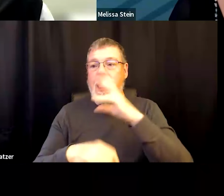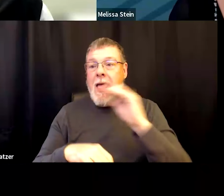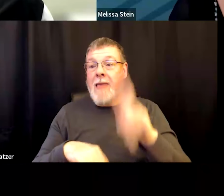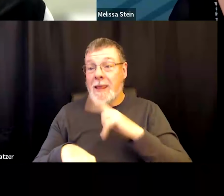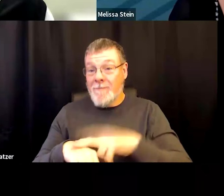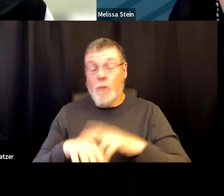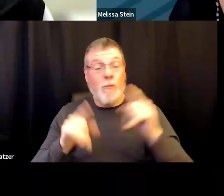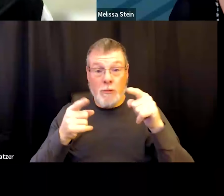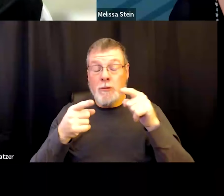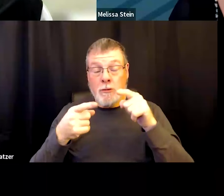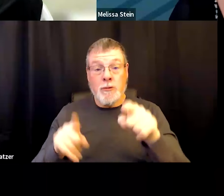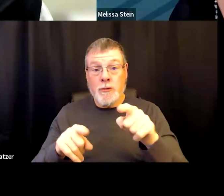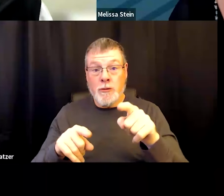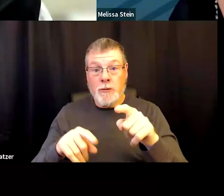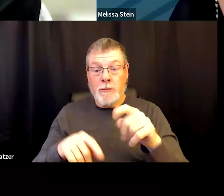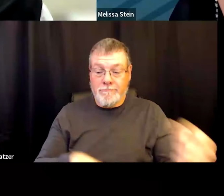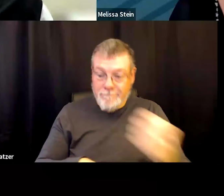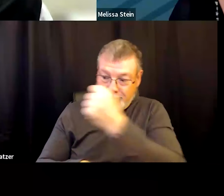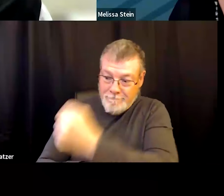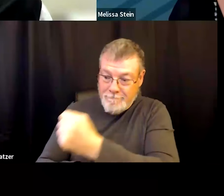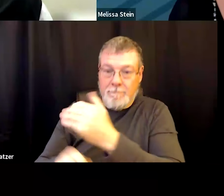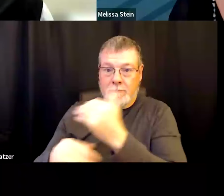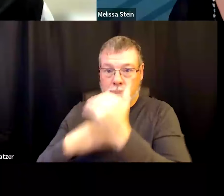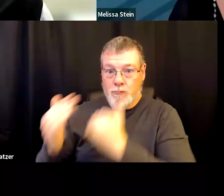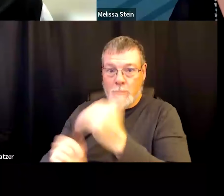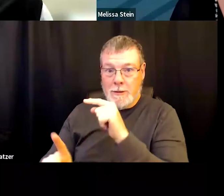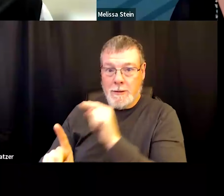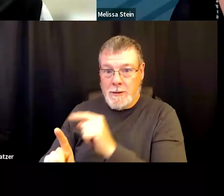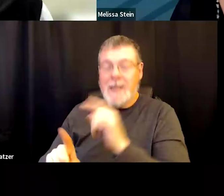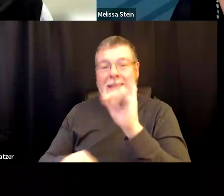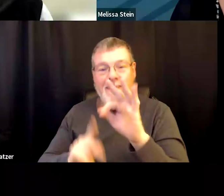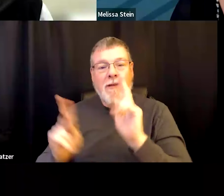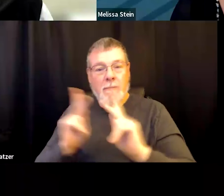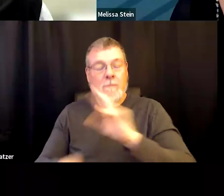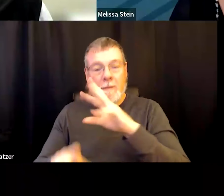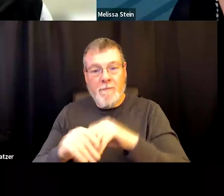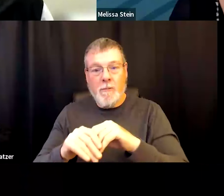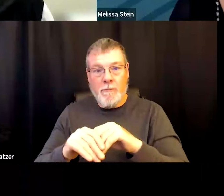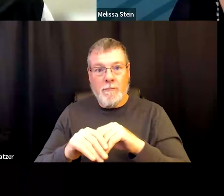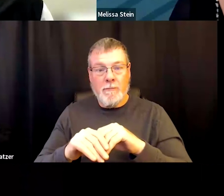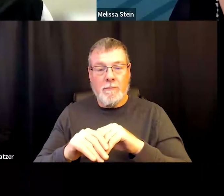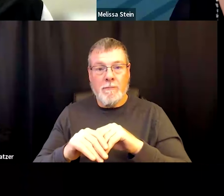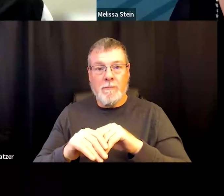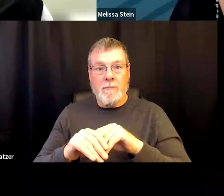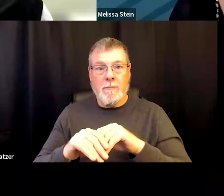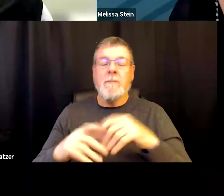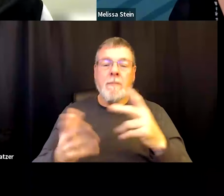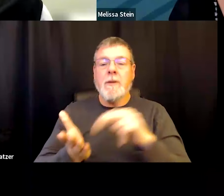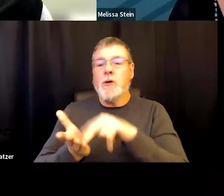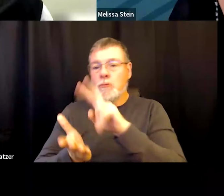during the reentry process, if persons have been involved with substances at that point have relapsed, for example,